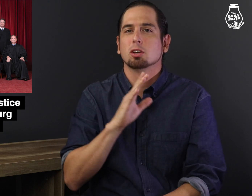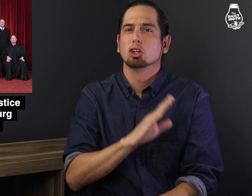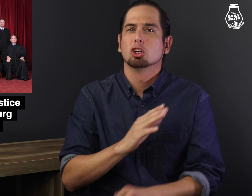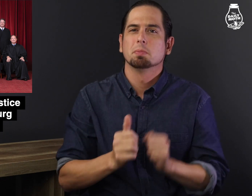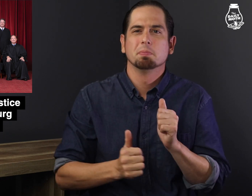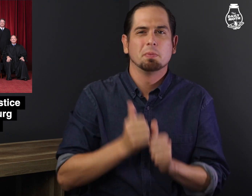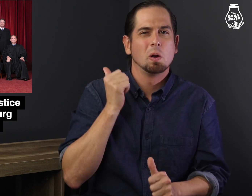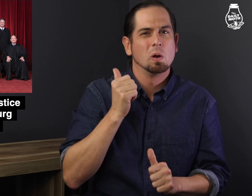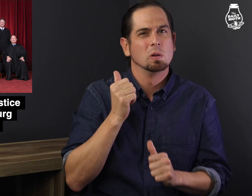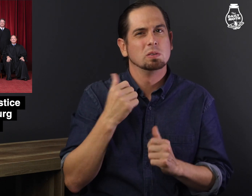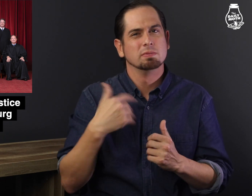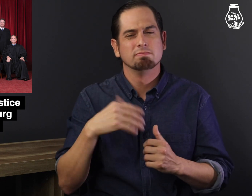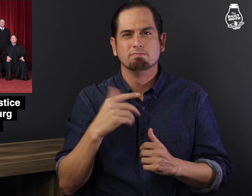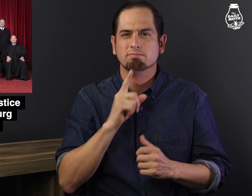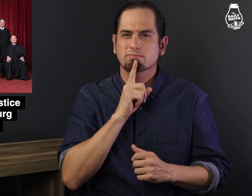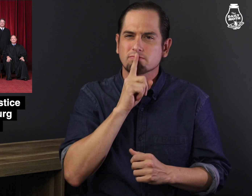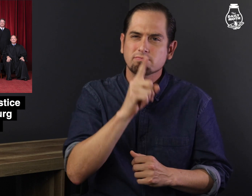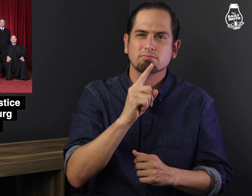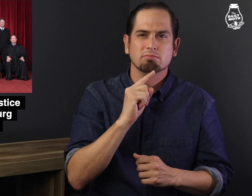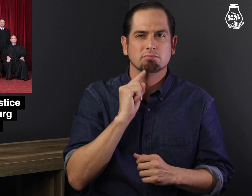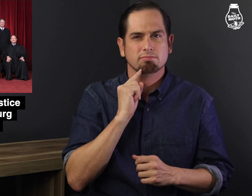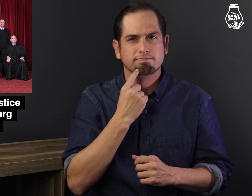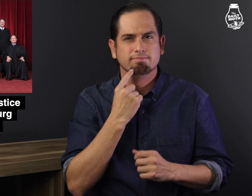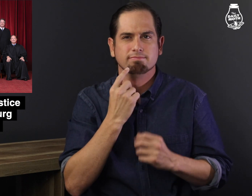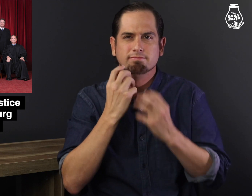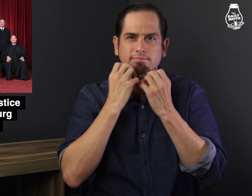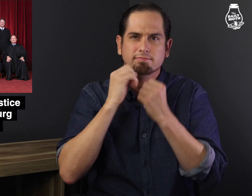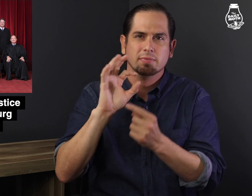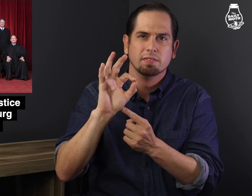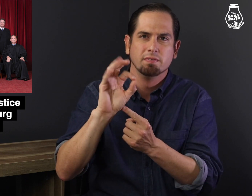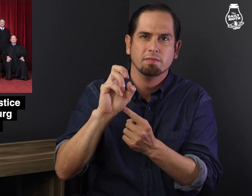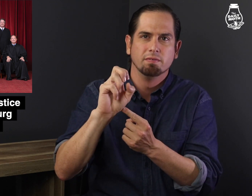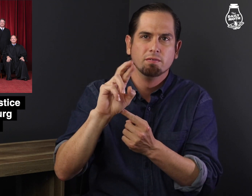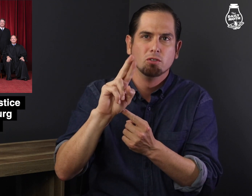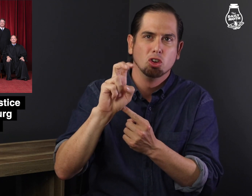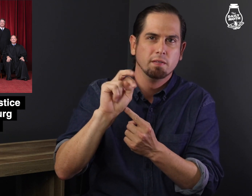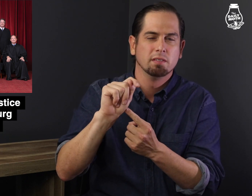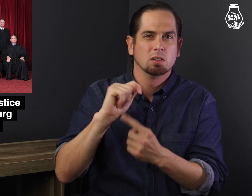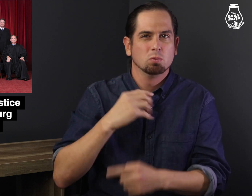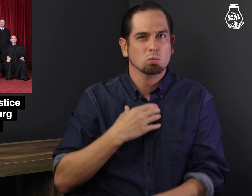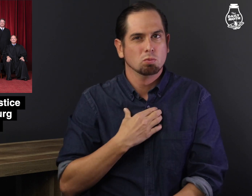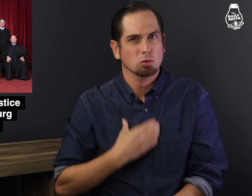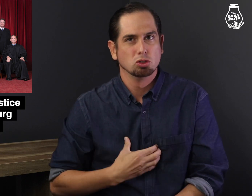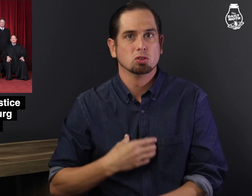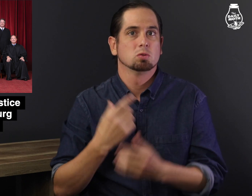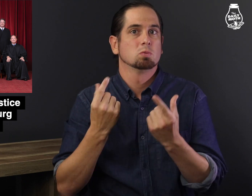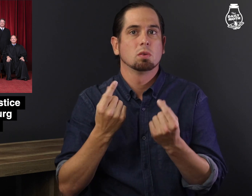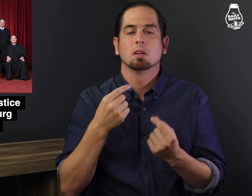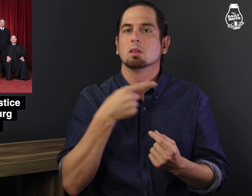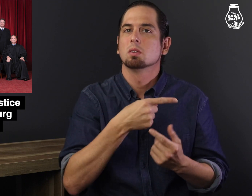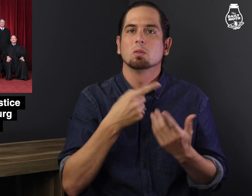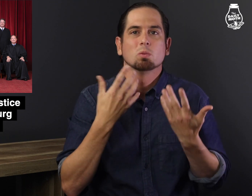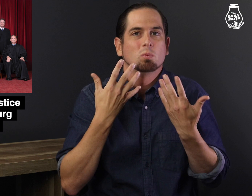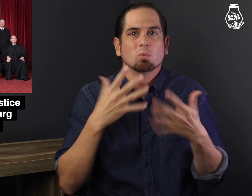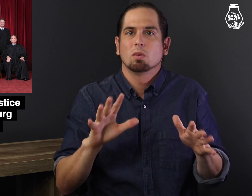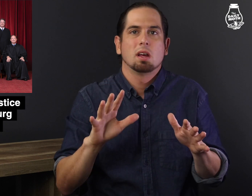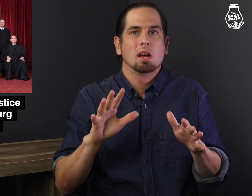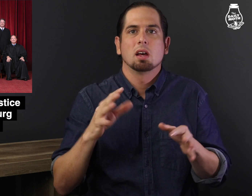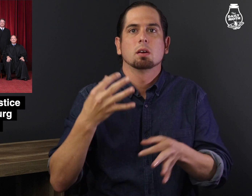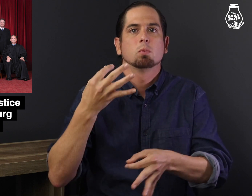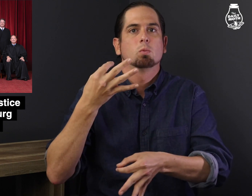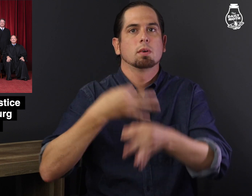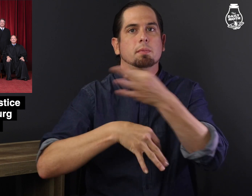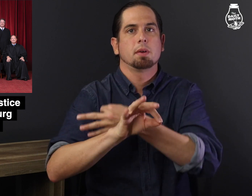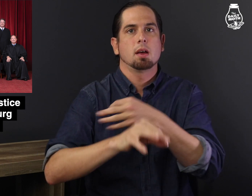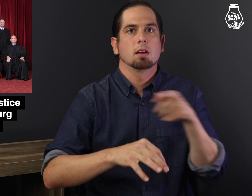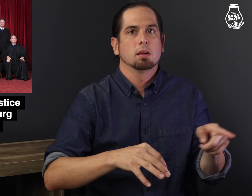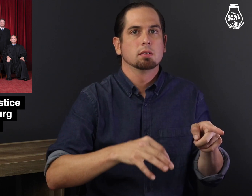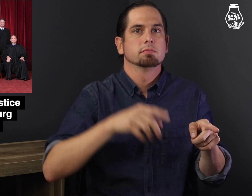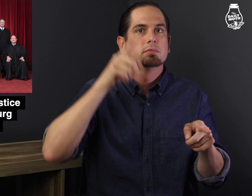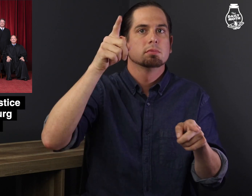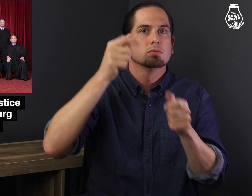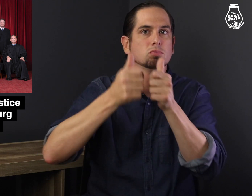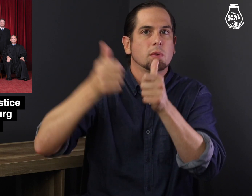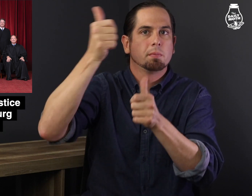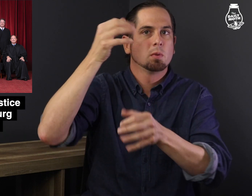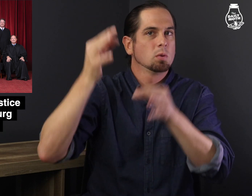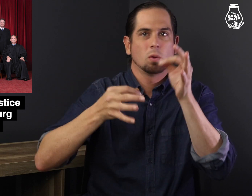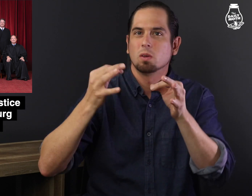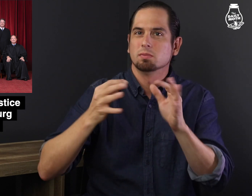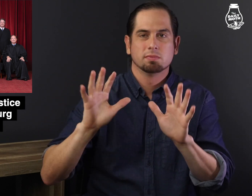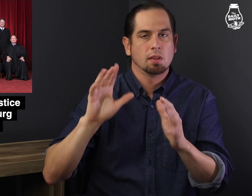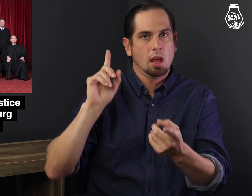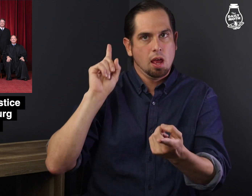that her "most fervent wish is that I will not be replaced